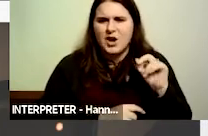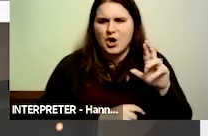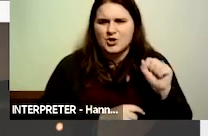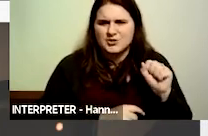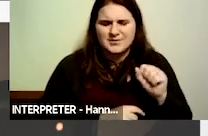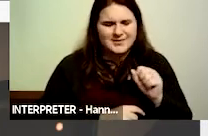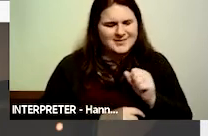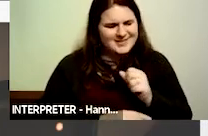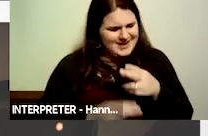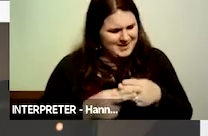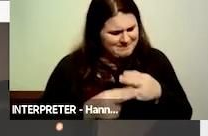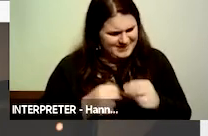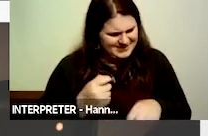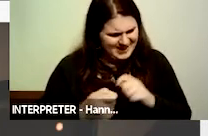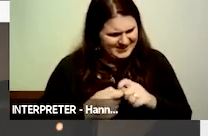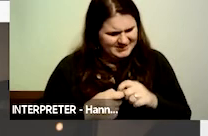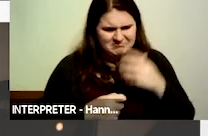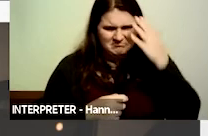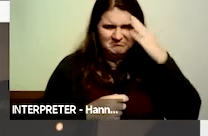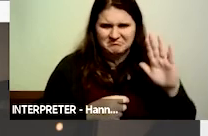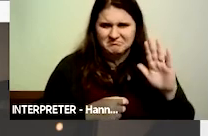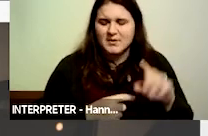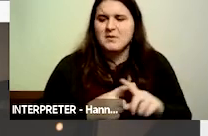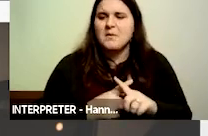Ben Woelk: But we worked with them was about 100 person division within. Alrighty,